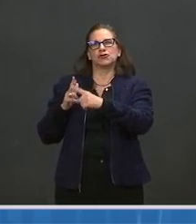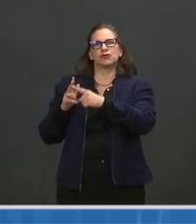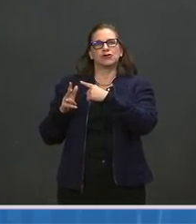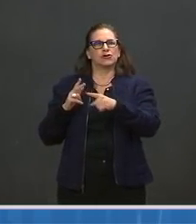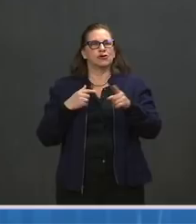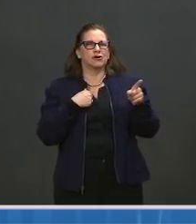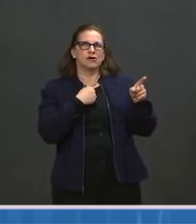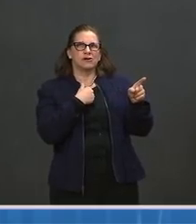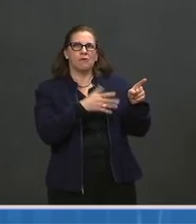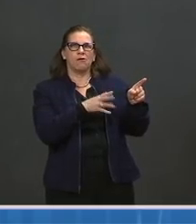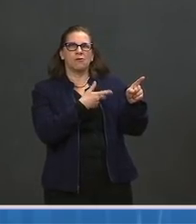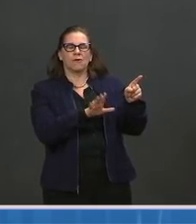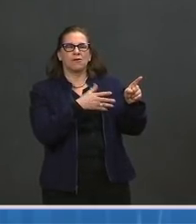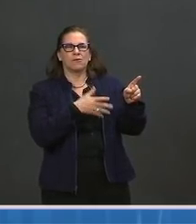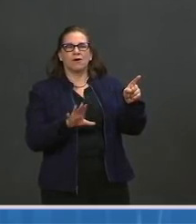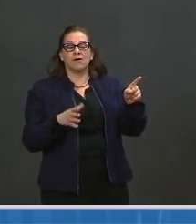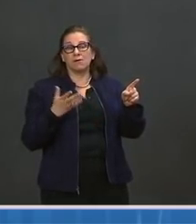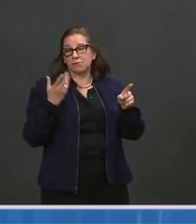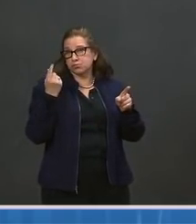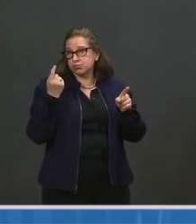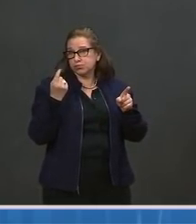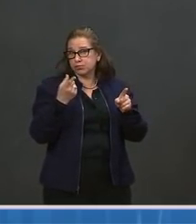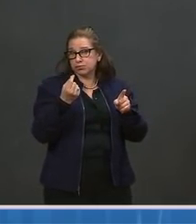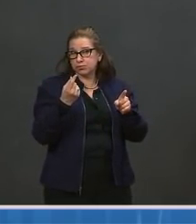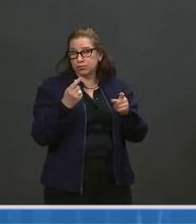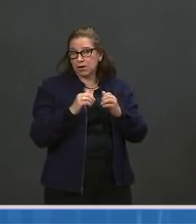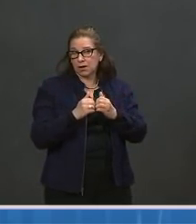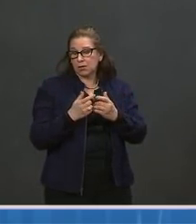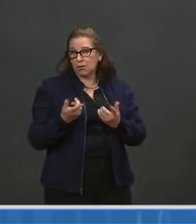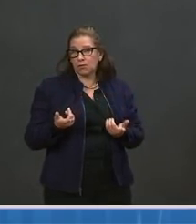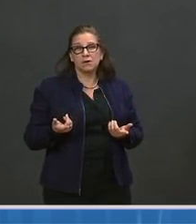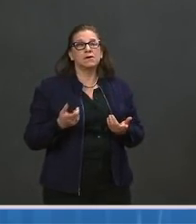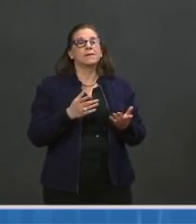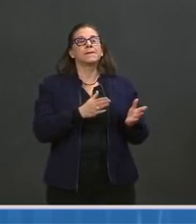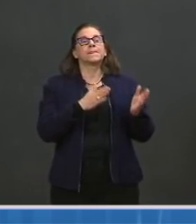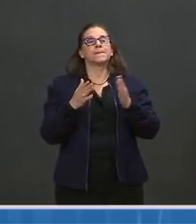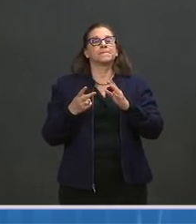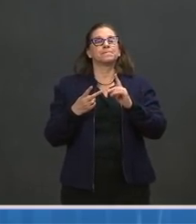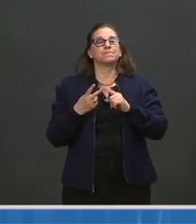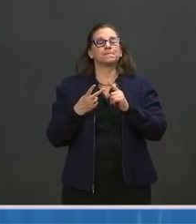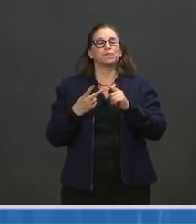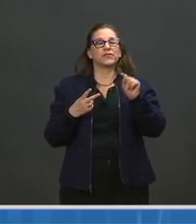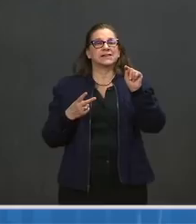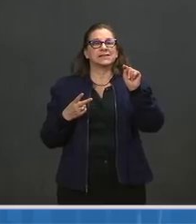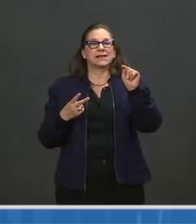that Sunday was its busiest air travel day of the year so far. Mr. Slavitt: Okay, so let me start with Dr. Fauci